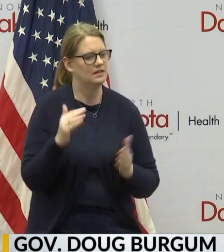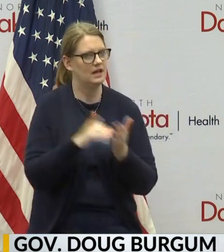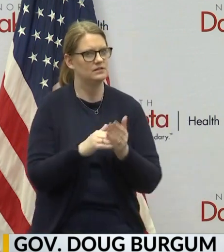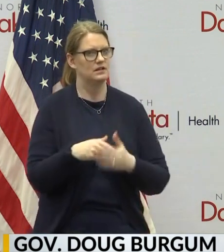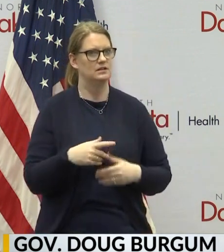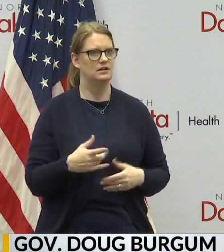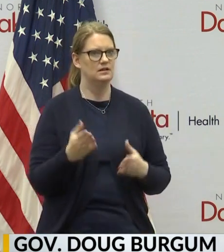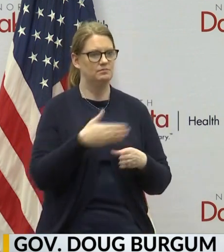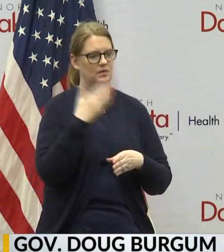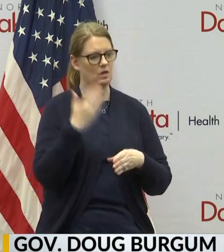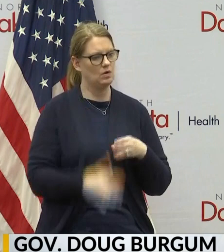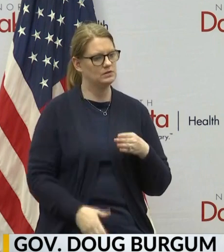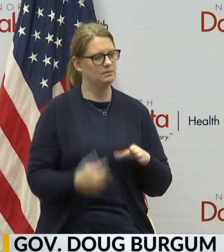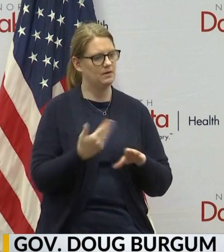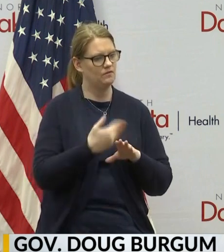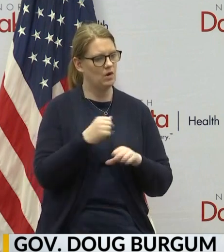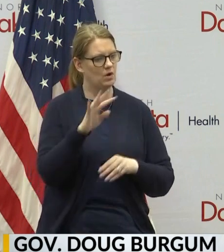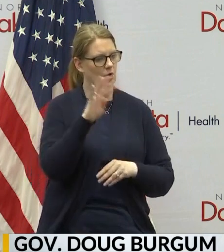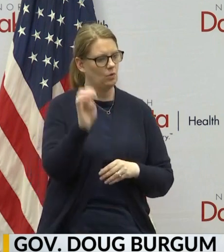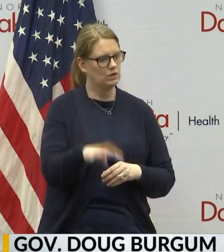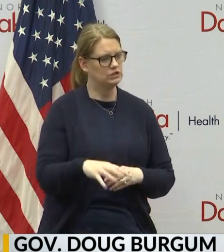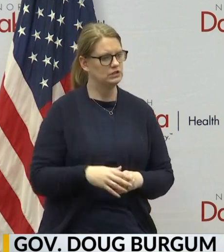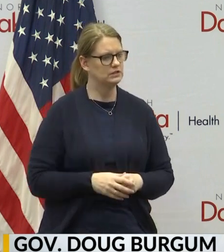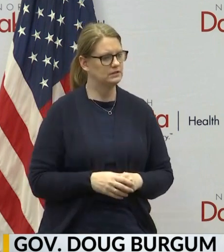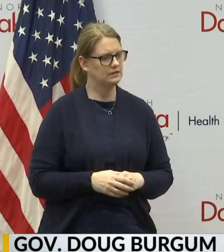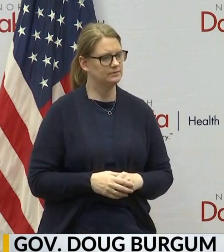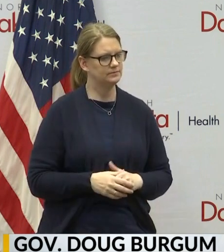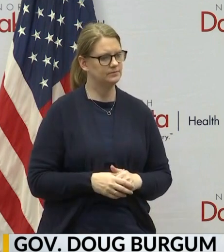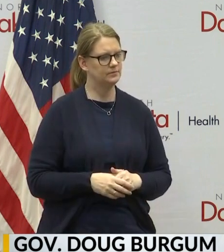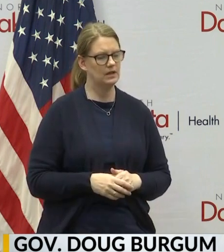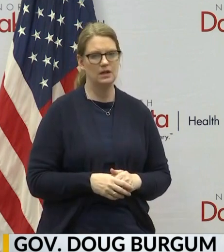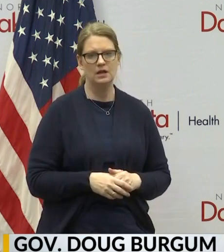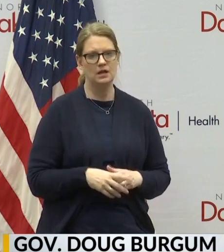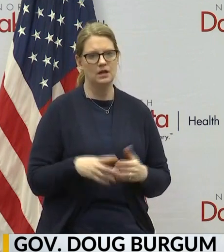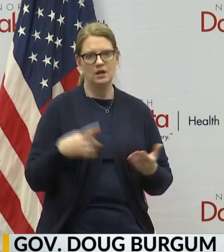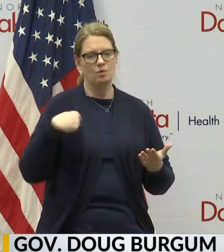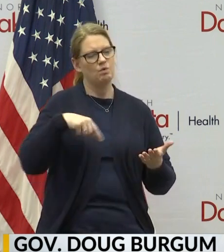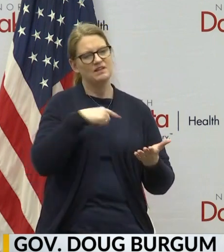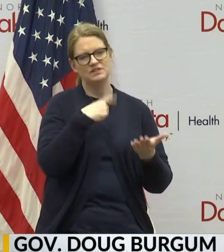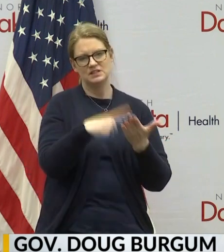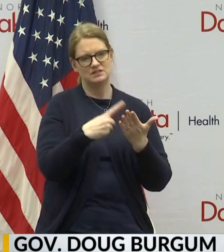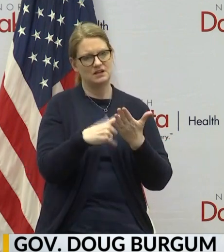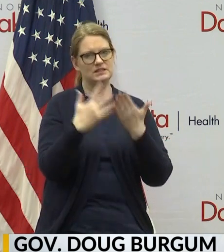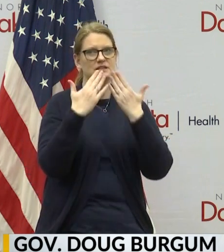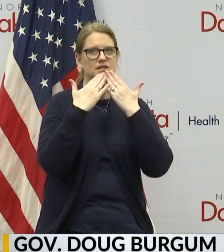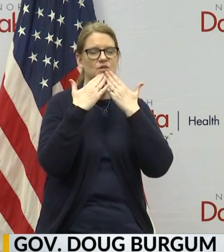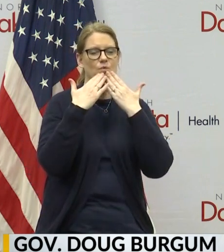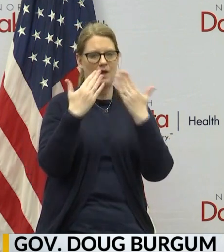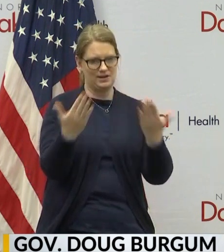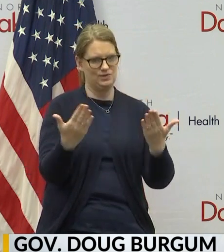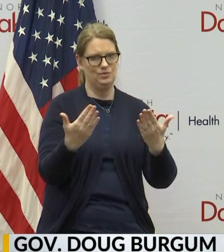P.M. BRINGING IT TO 16,677 SINCE THIS STARTED SHOOTING UP ON WEDNESDAY.